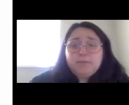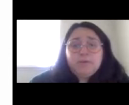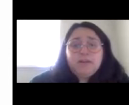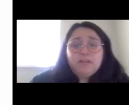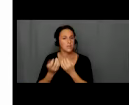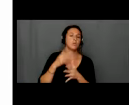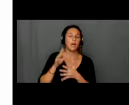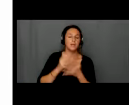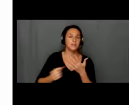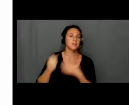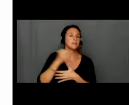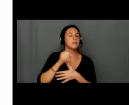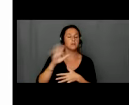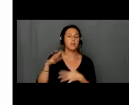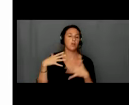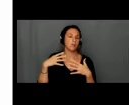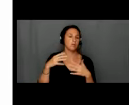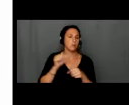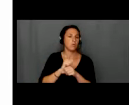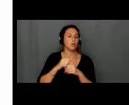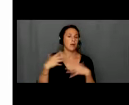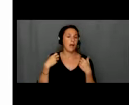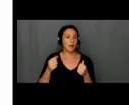by promoting laws that protect human health as much as